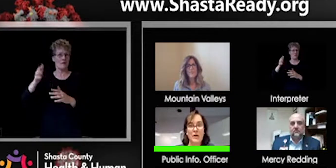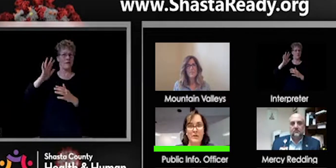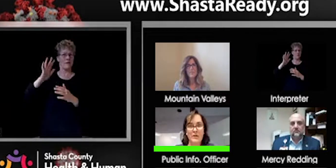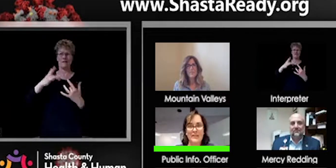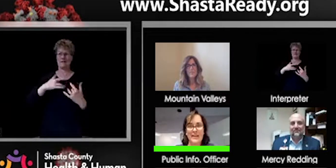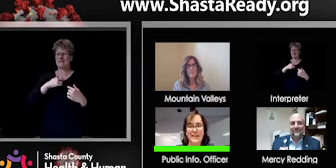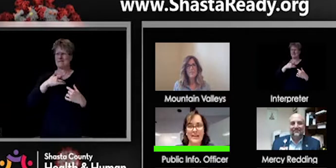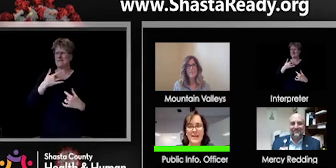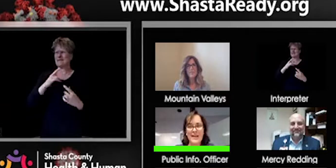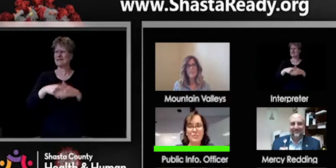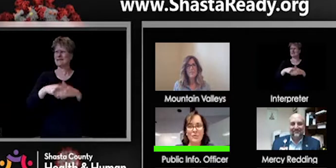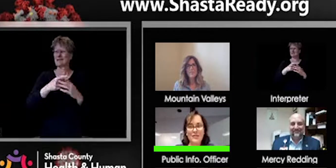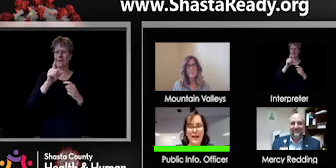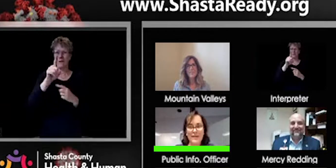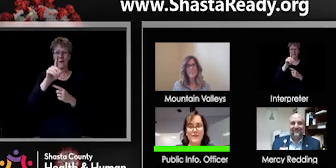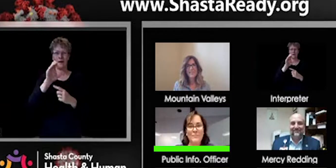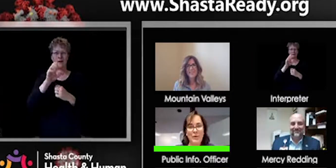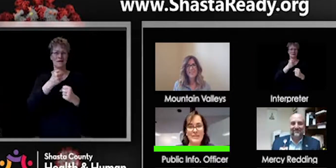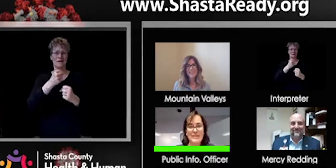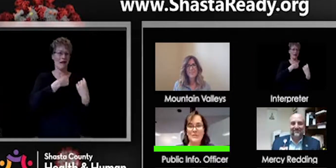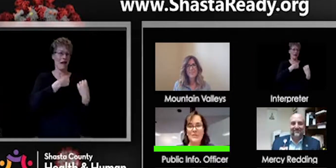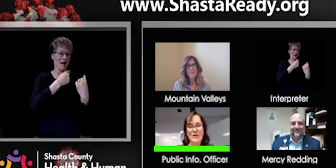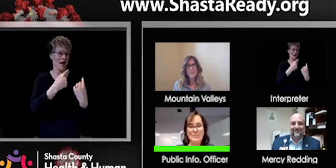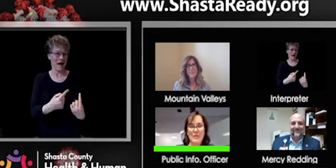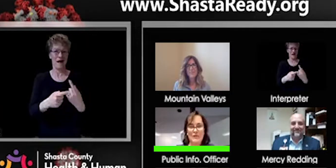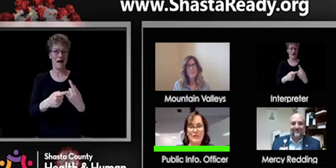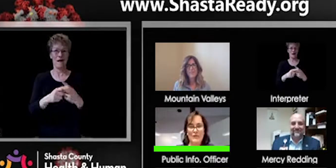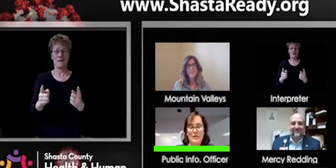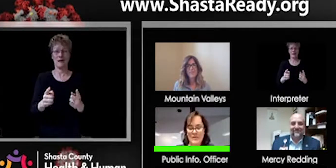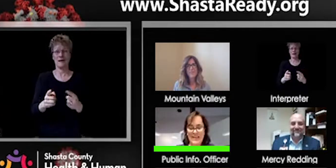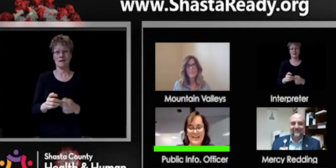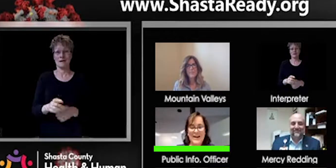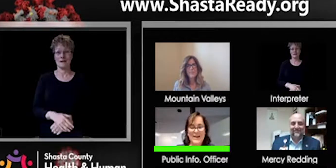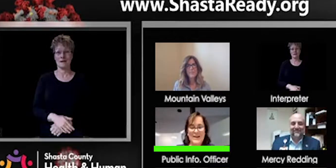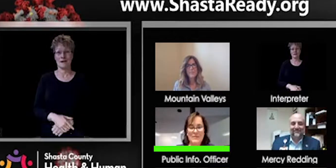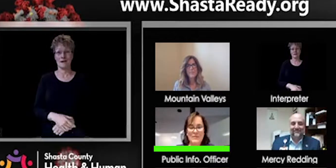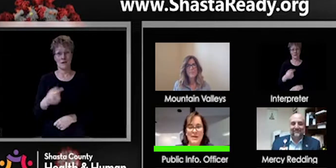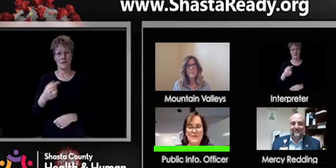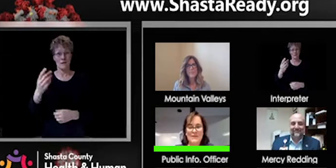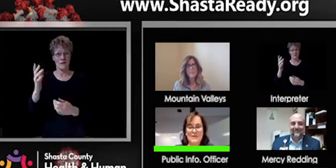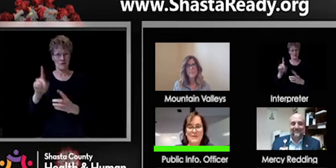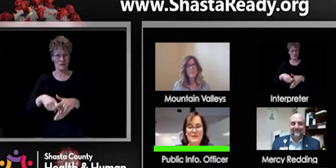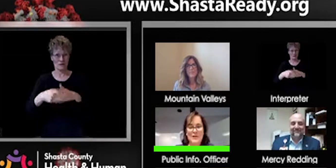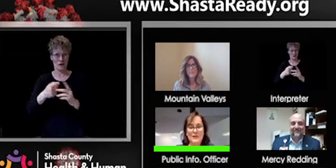the Boggs building in real life, in person with the big microphones and we have evolved